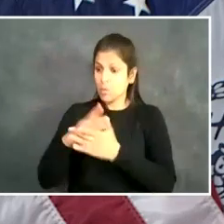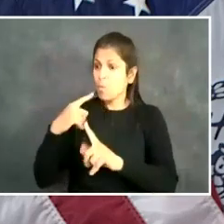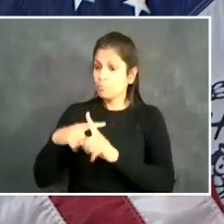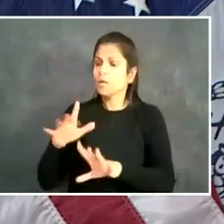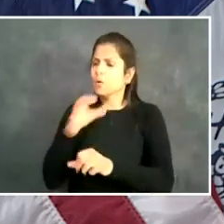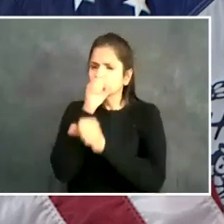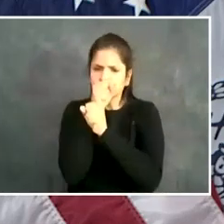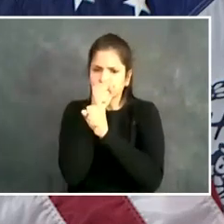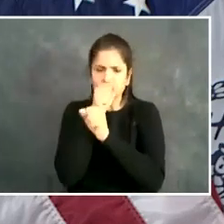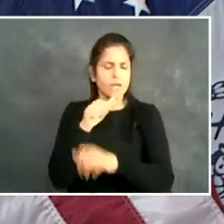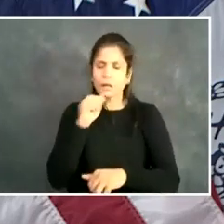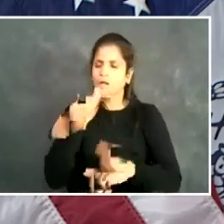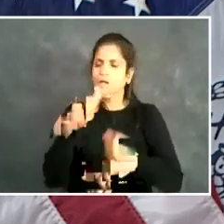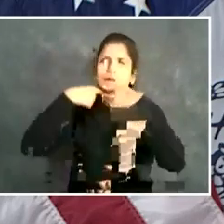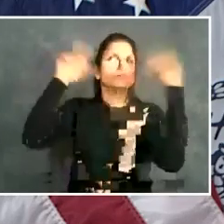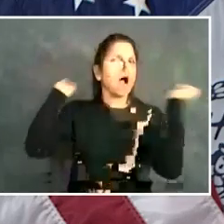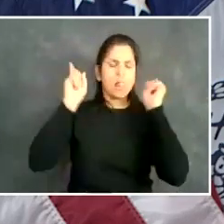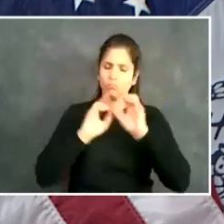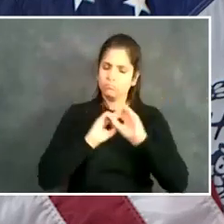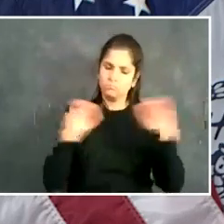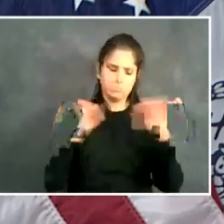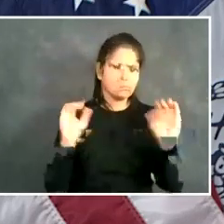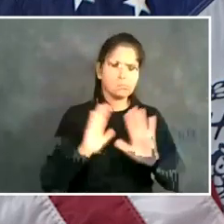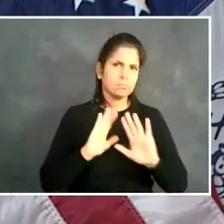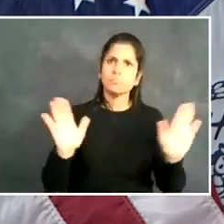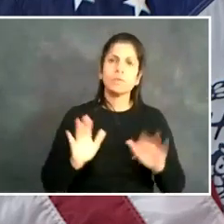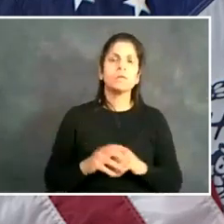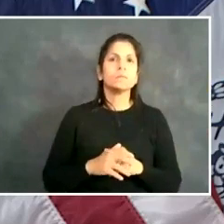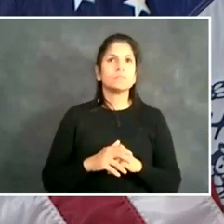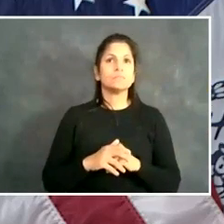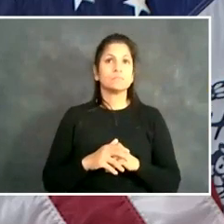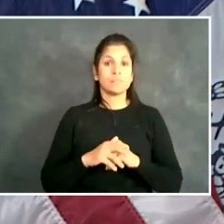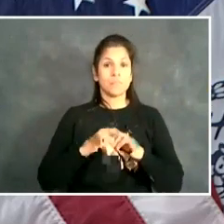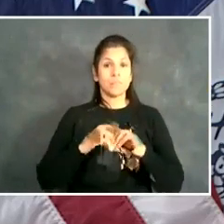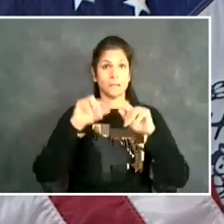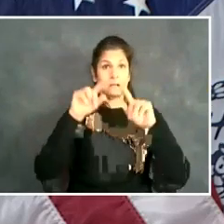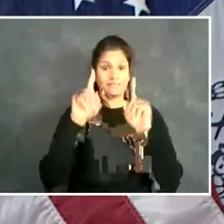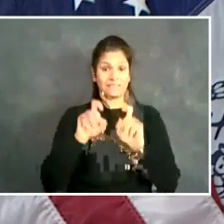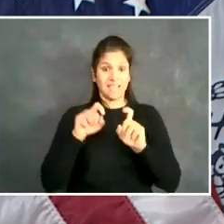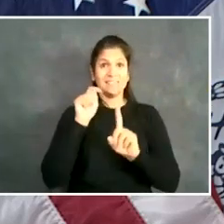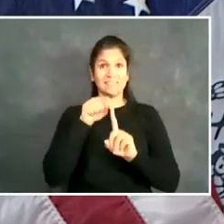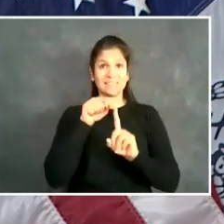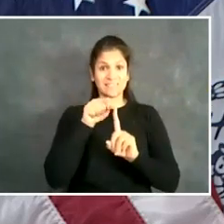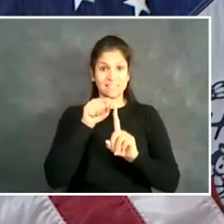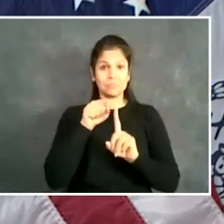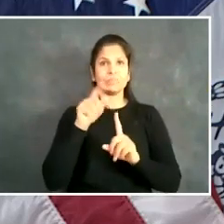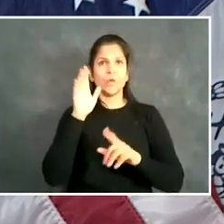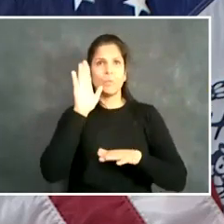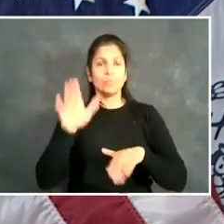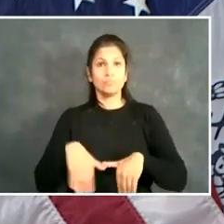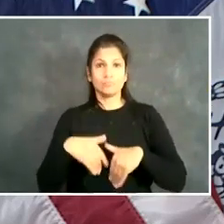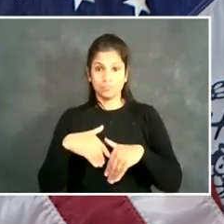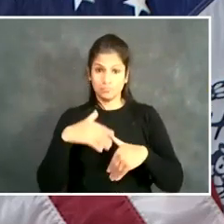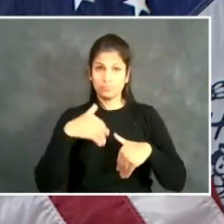IT WOULD BE KEPT CONFIDENTIAL BY THE CITY OF NEW YORK, BECAUSE WE KEEP EVERYTHING